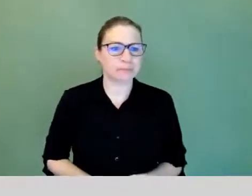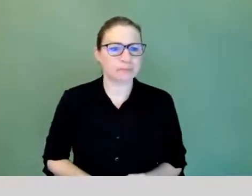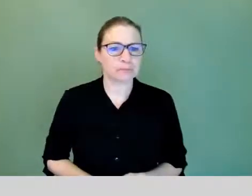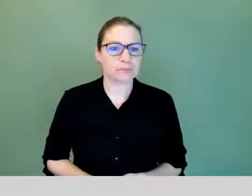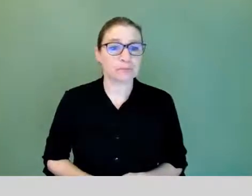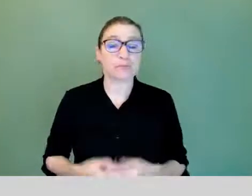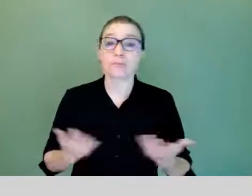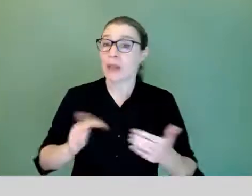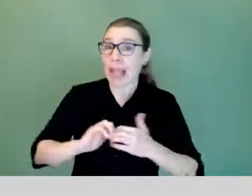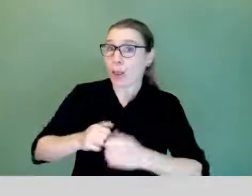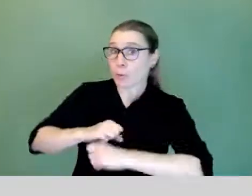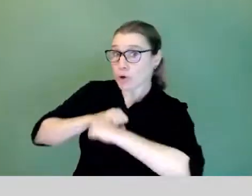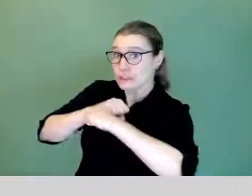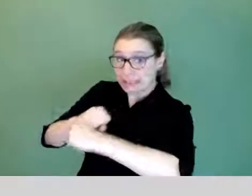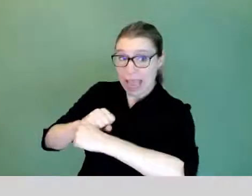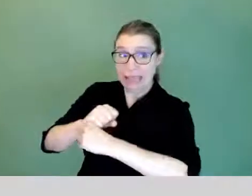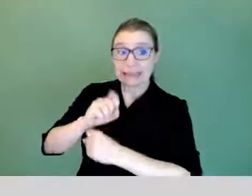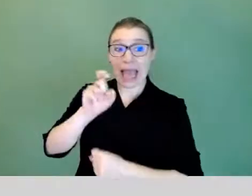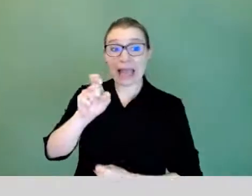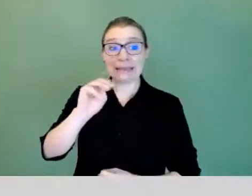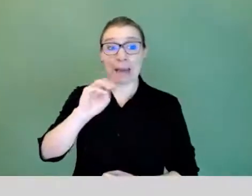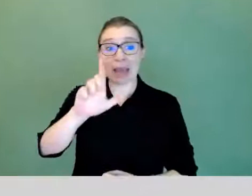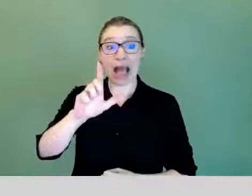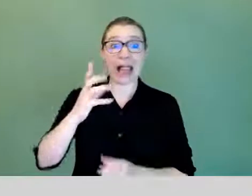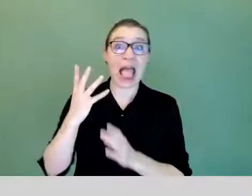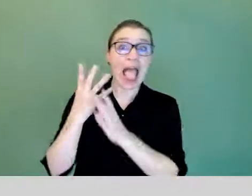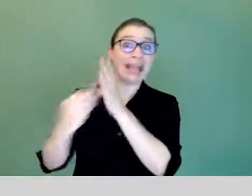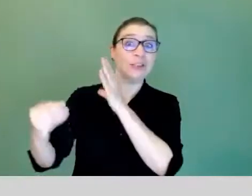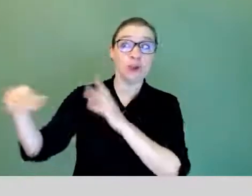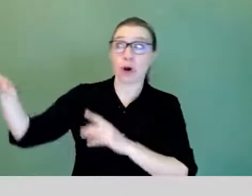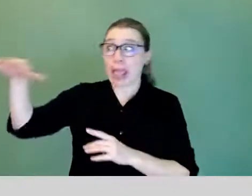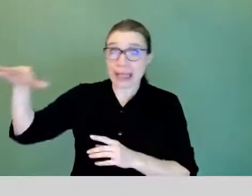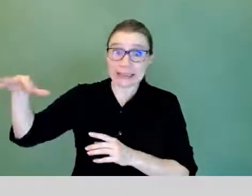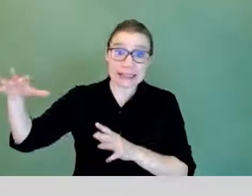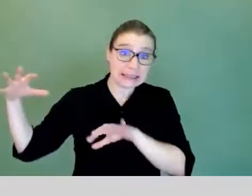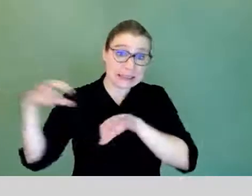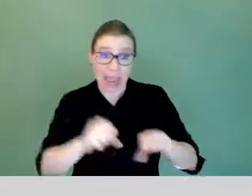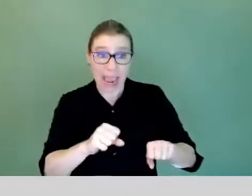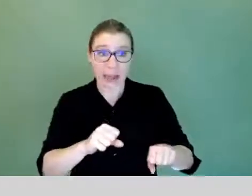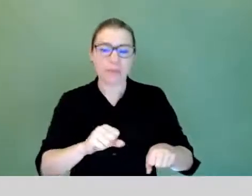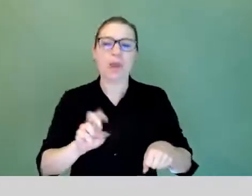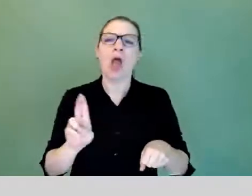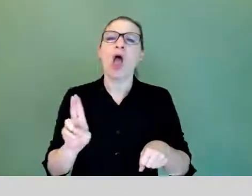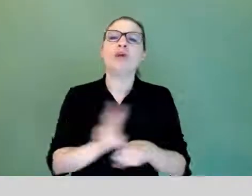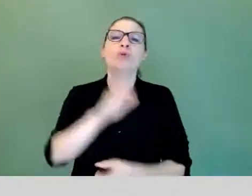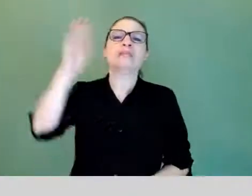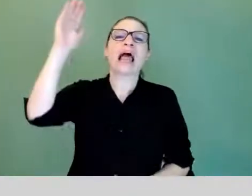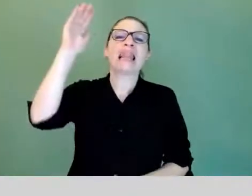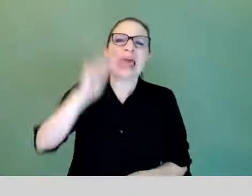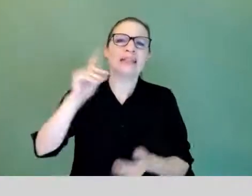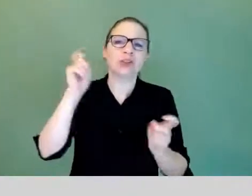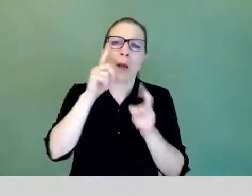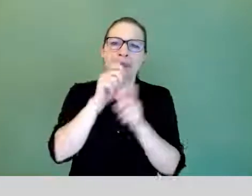So to protect against XML external entities attack you have to use the less complicated data format